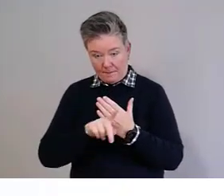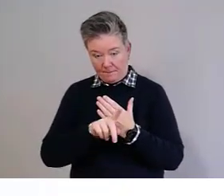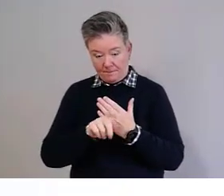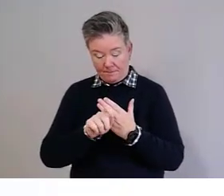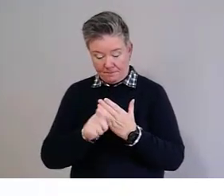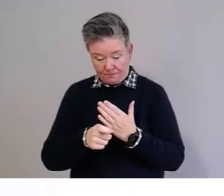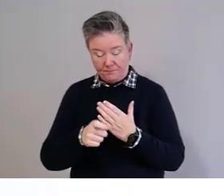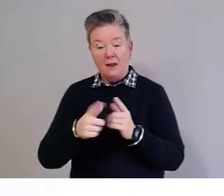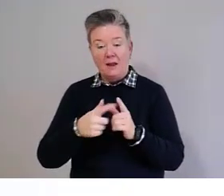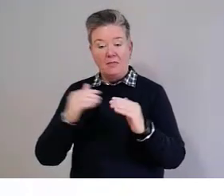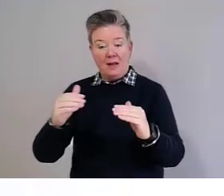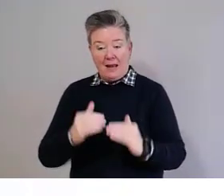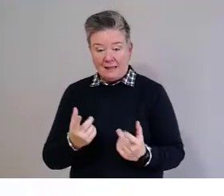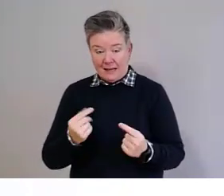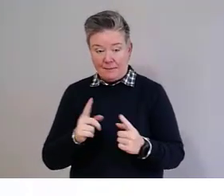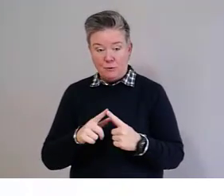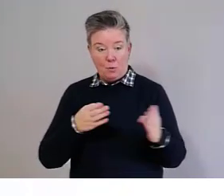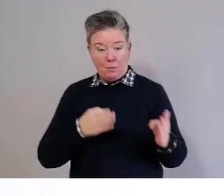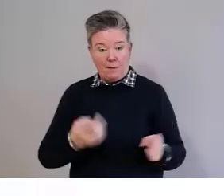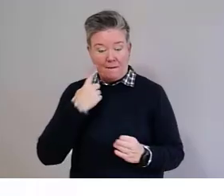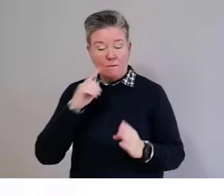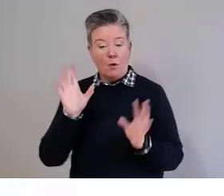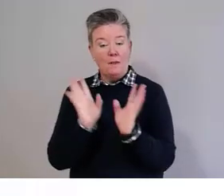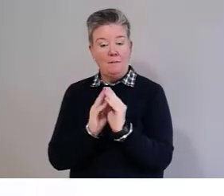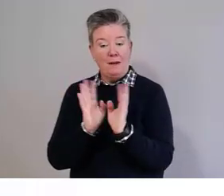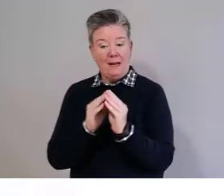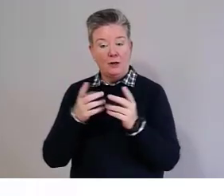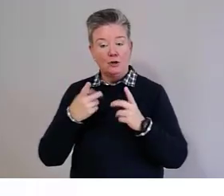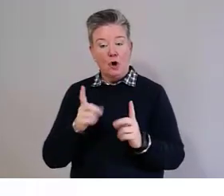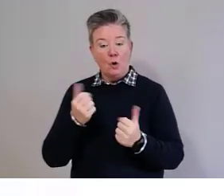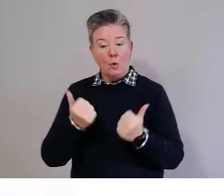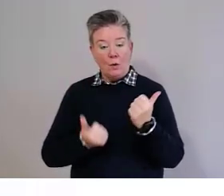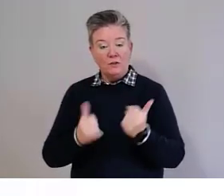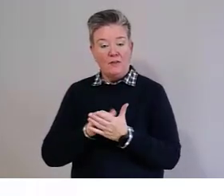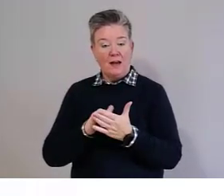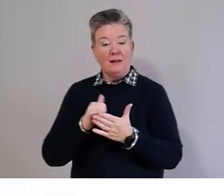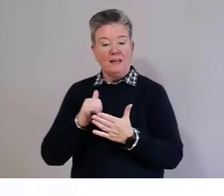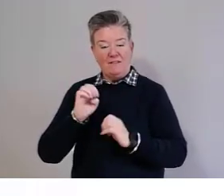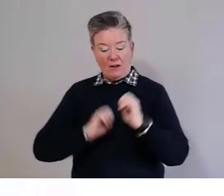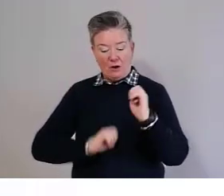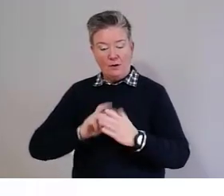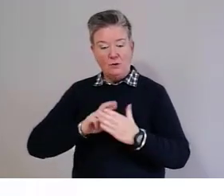the next step is to prepare for the meeting during which the evaluation results